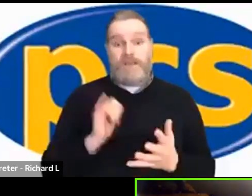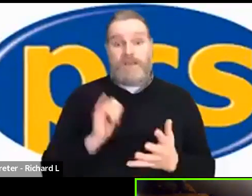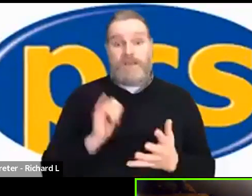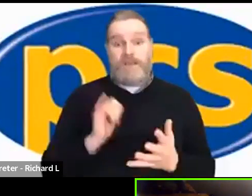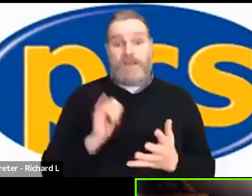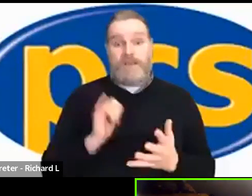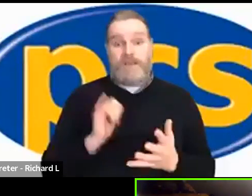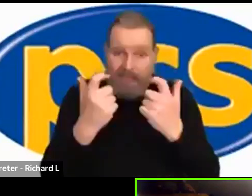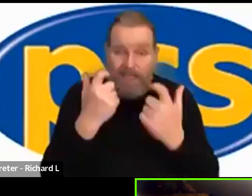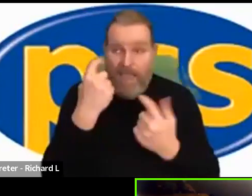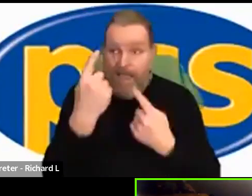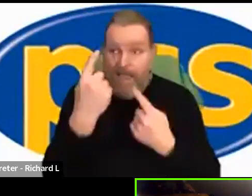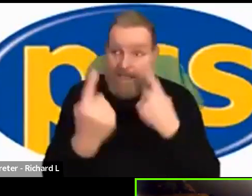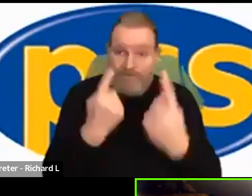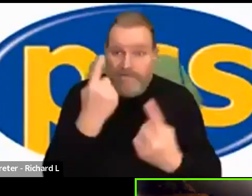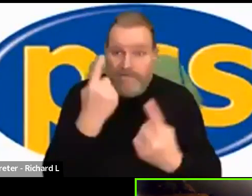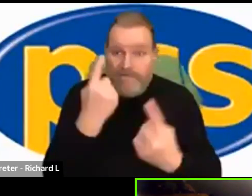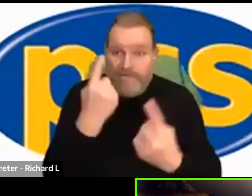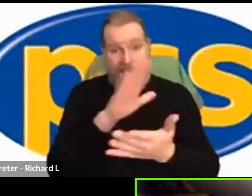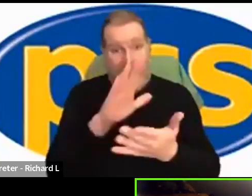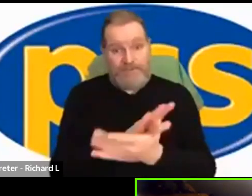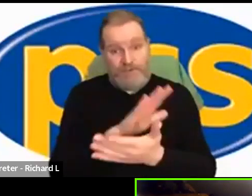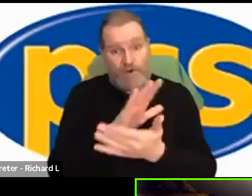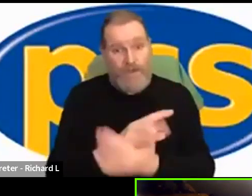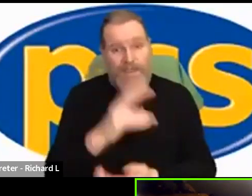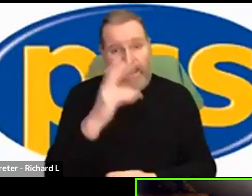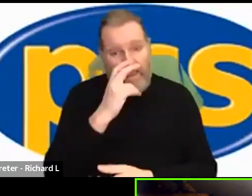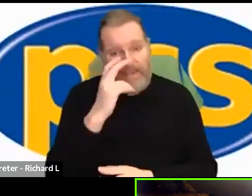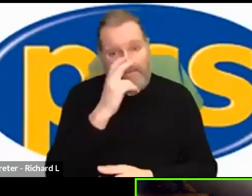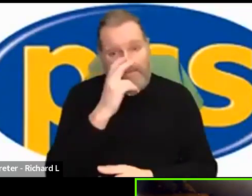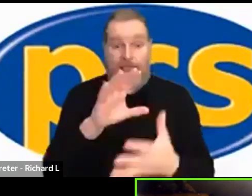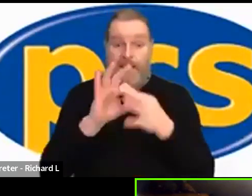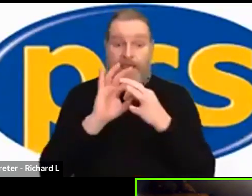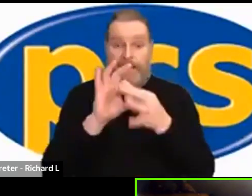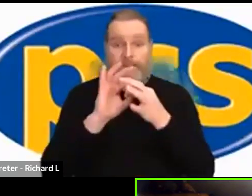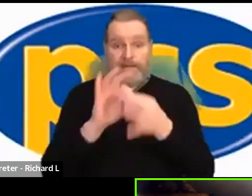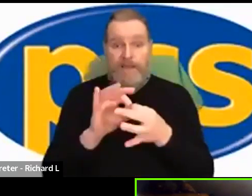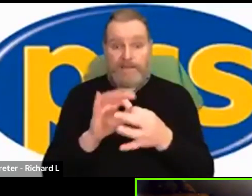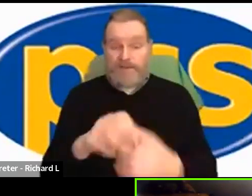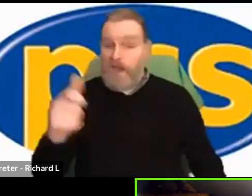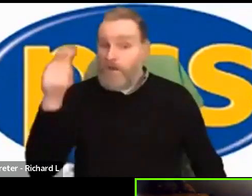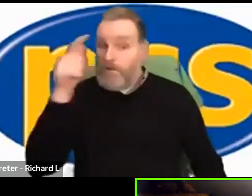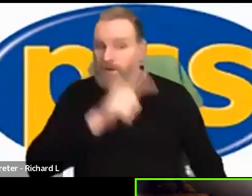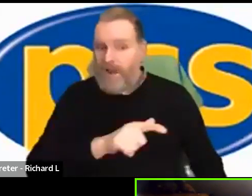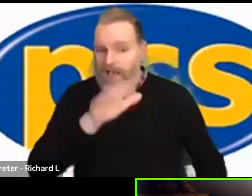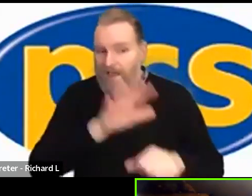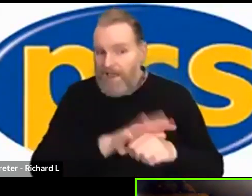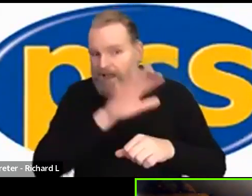get you answers in advance. swers in advance of that in advance of that. So take care, enjoy the So take care, enjoy the rest of your evening, and please come to keep in touch and good luck on